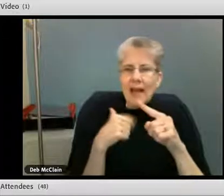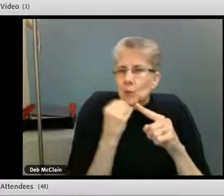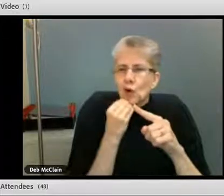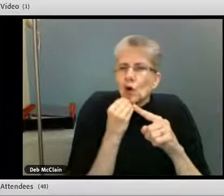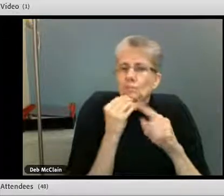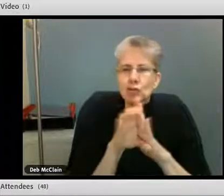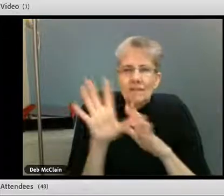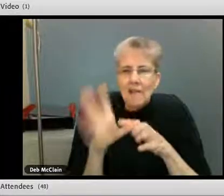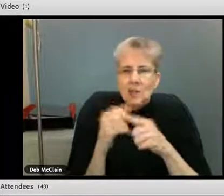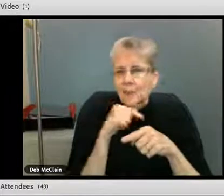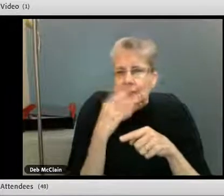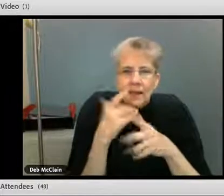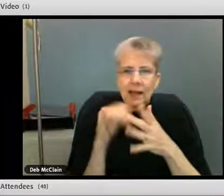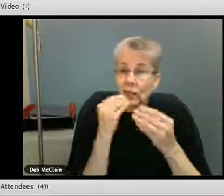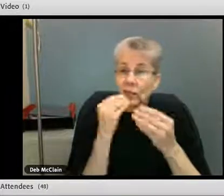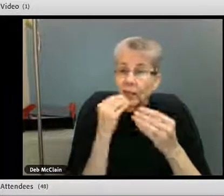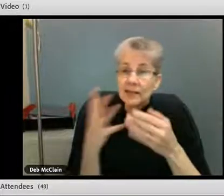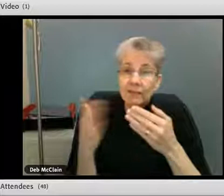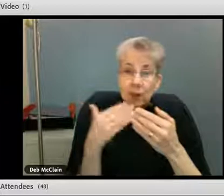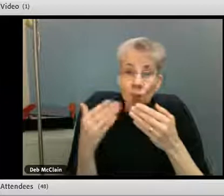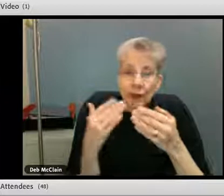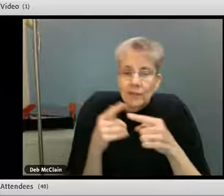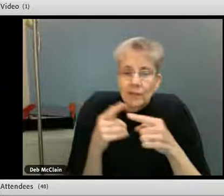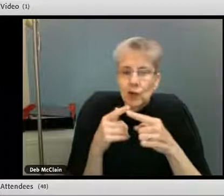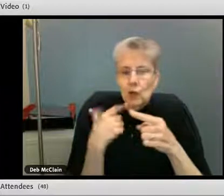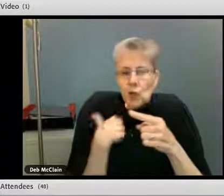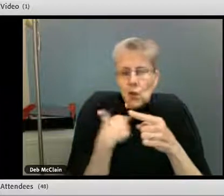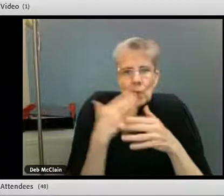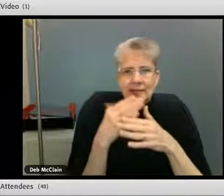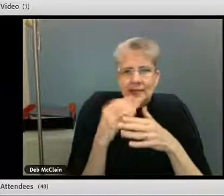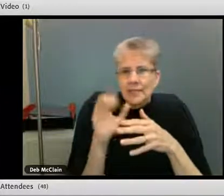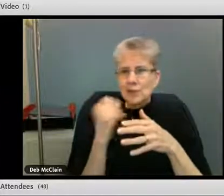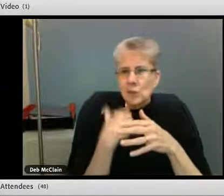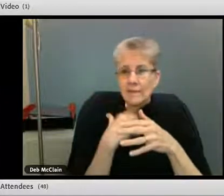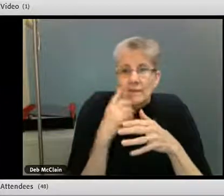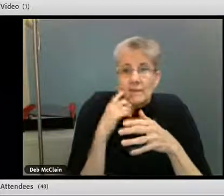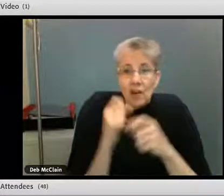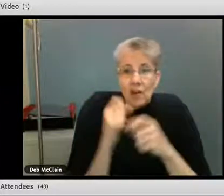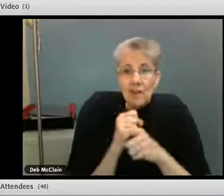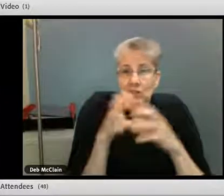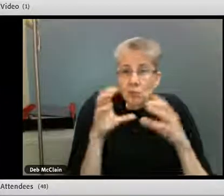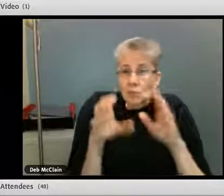Within seconds, you can have this very visual, creative thing. You could use --